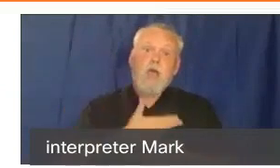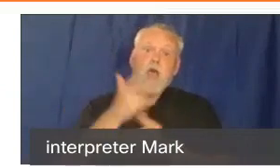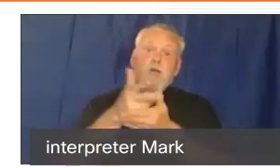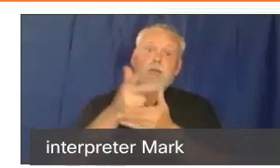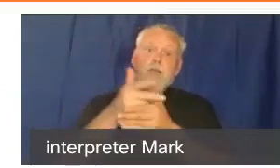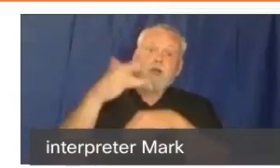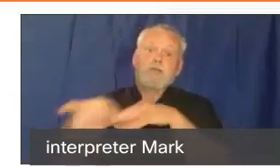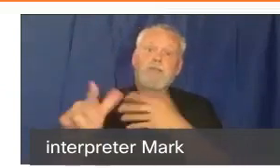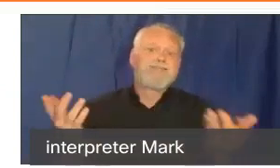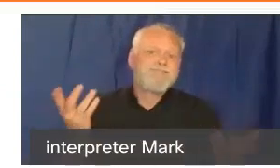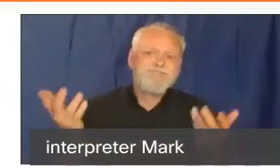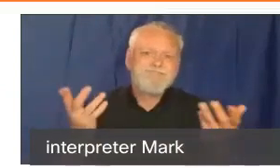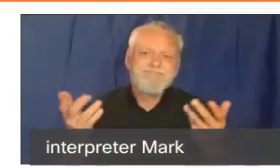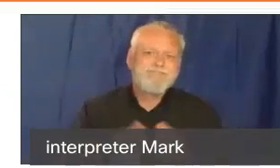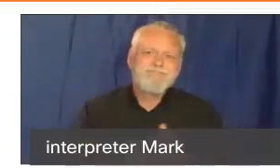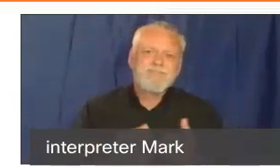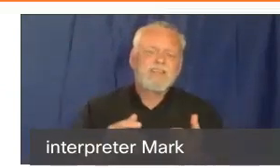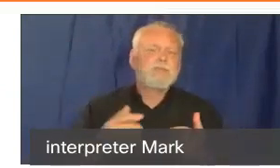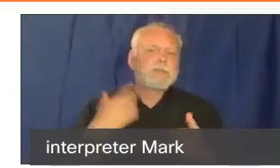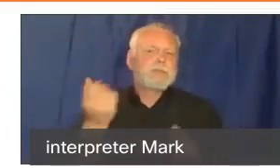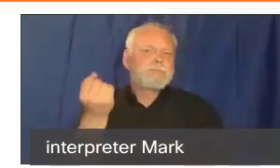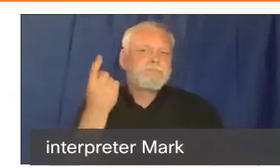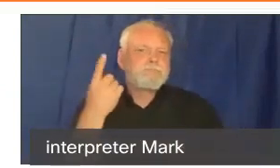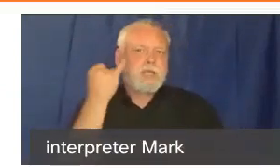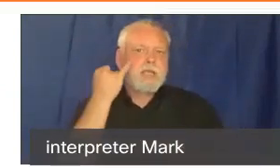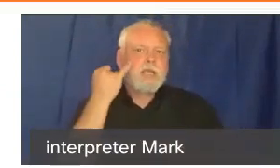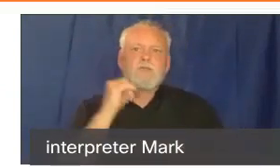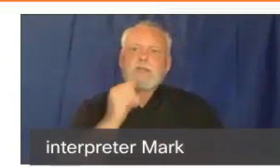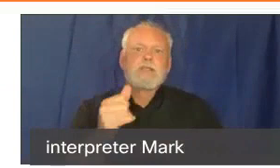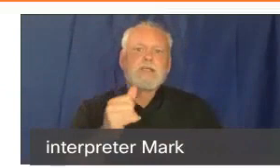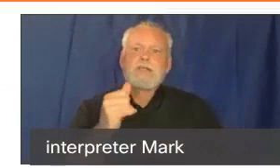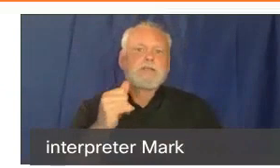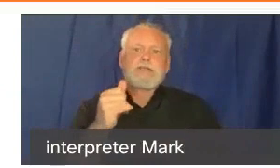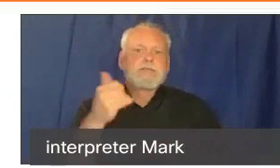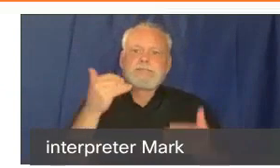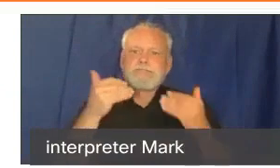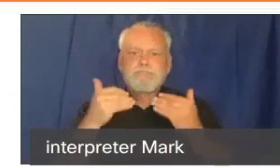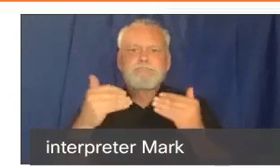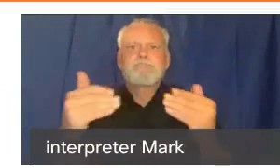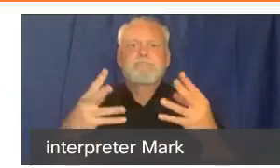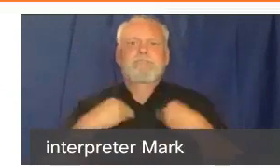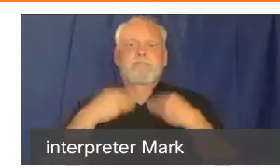And so there was the, the influence that if we just didn't get along and accept what was coming down the pipe.